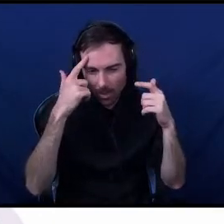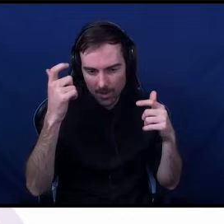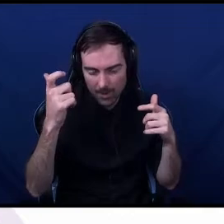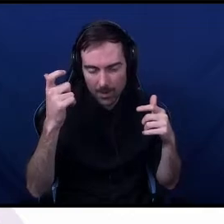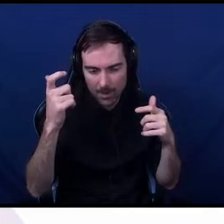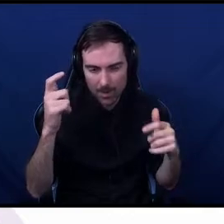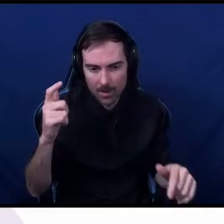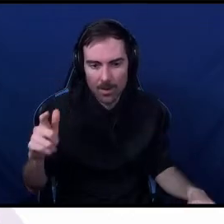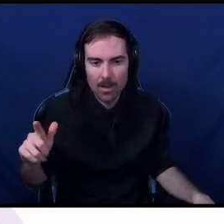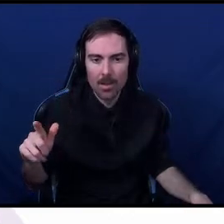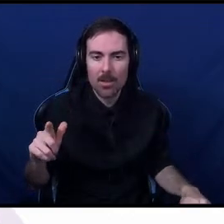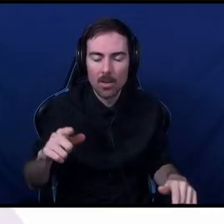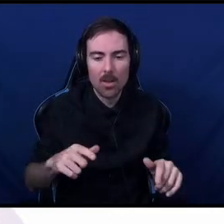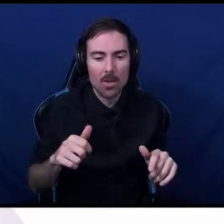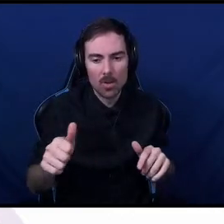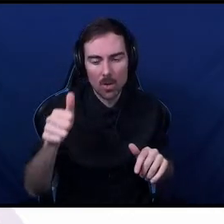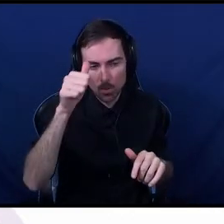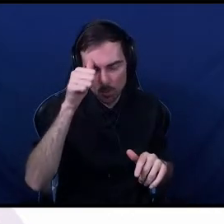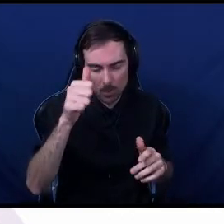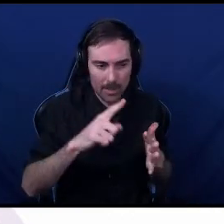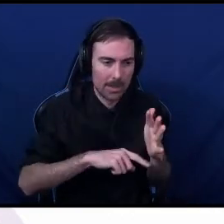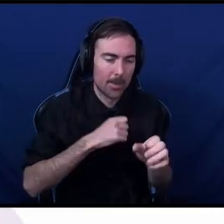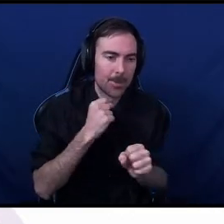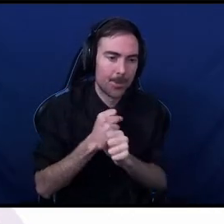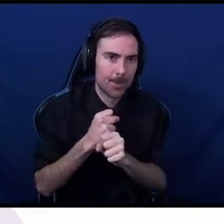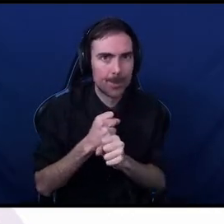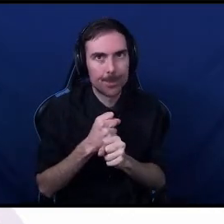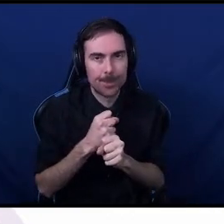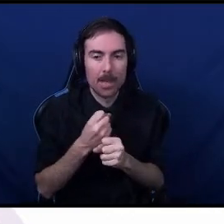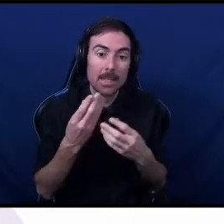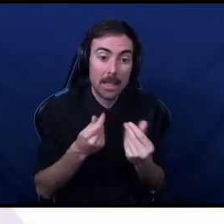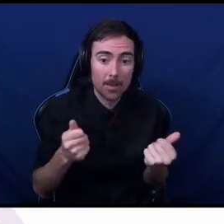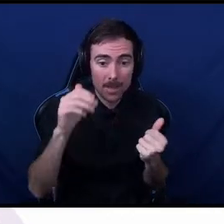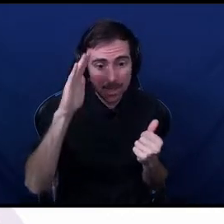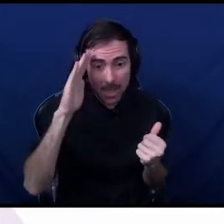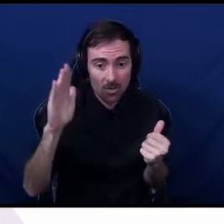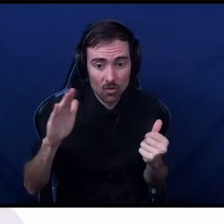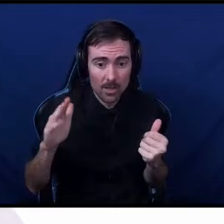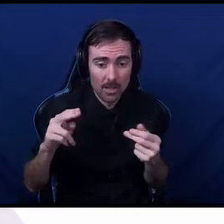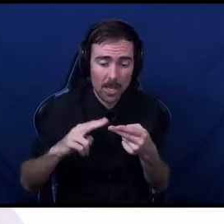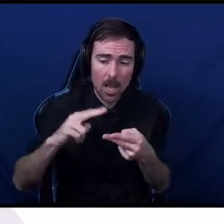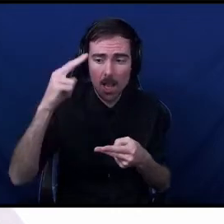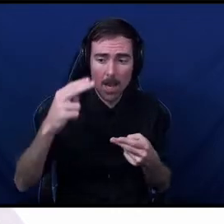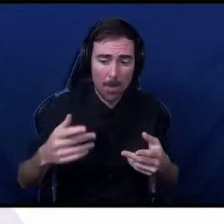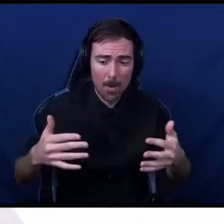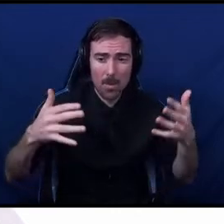these ideas where they say, for instance, in some countries where you've got a high population of elderly that there should be this sort of,